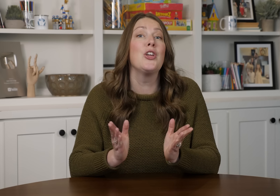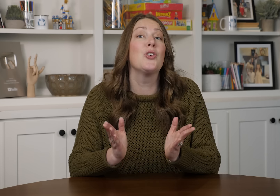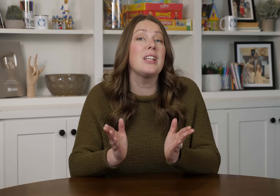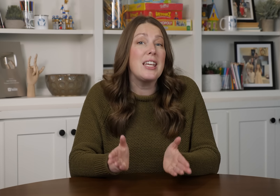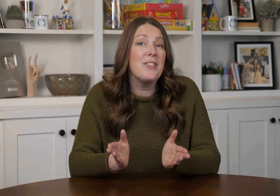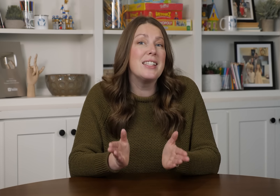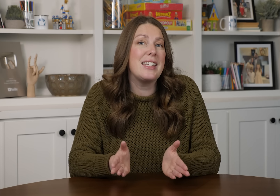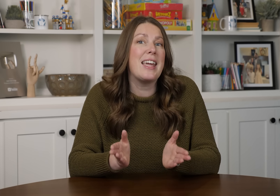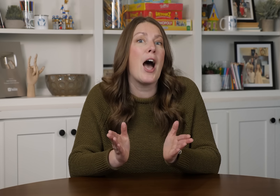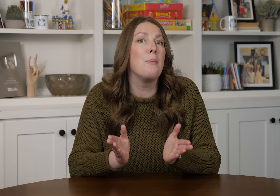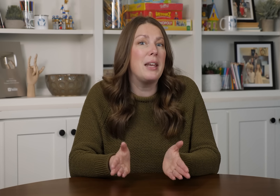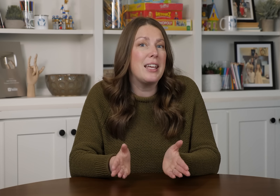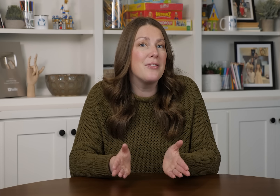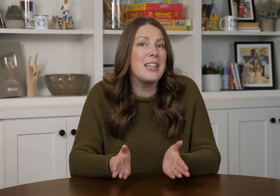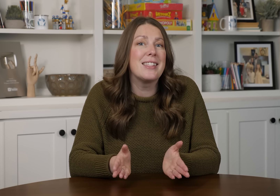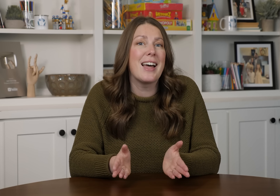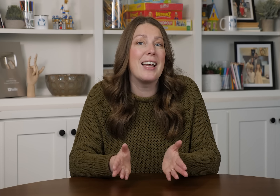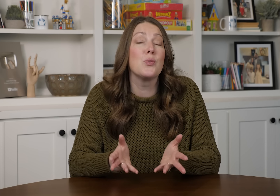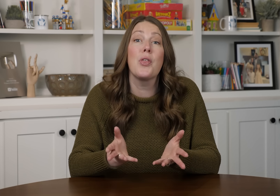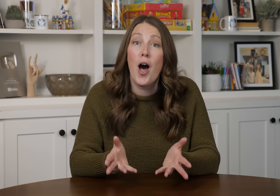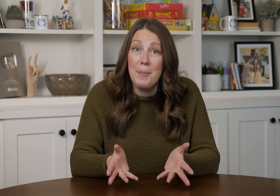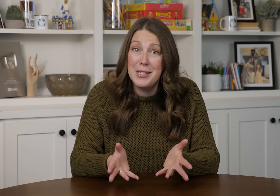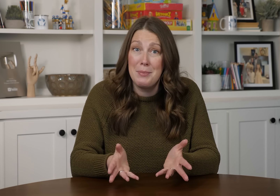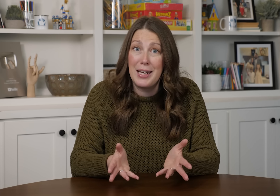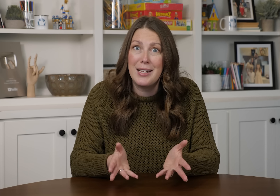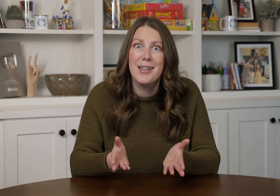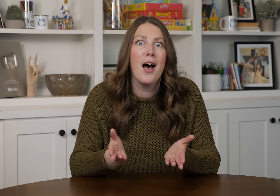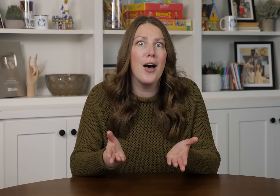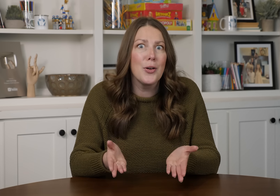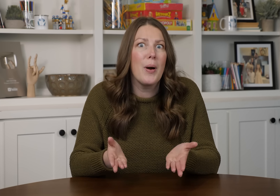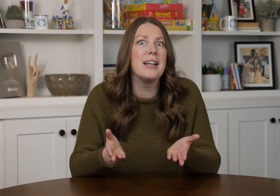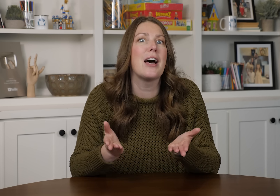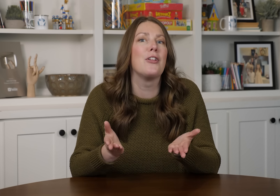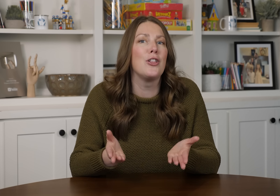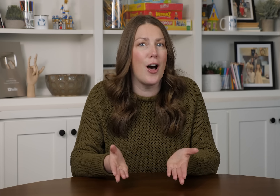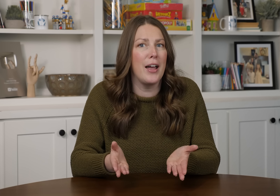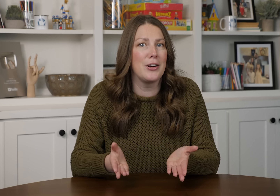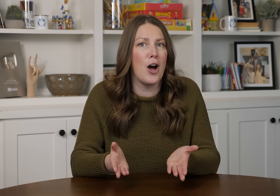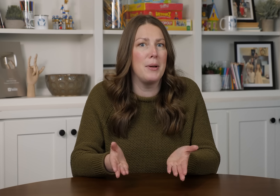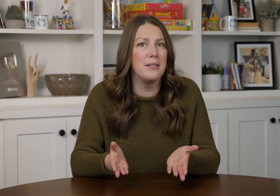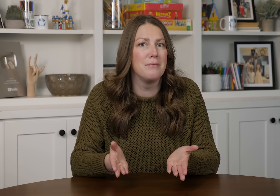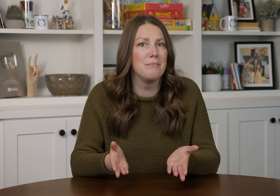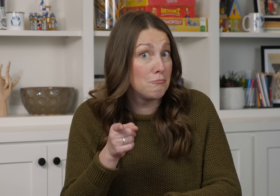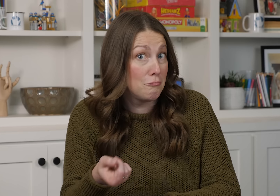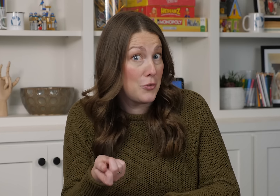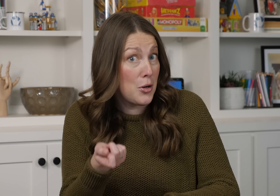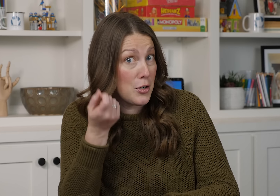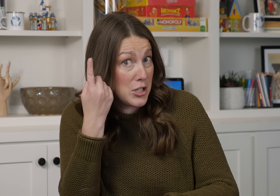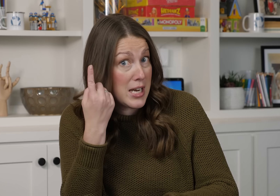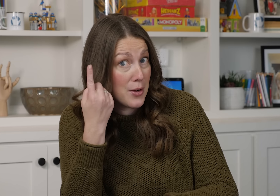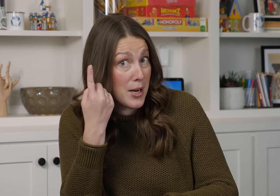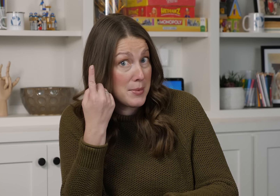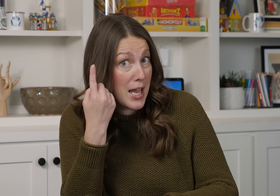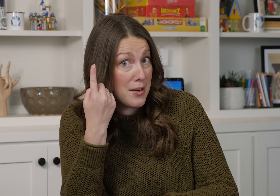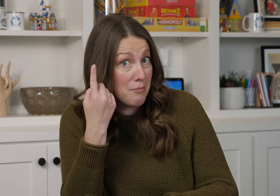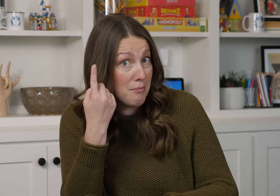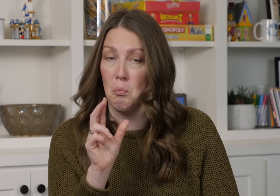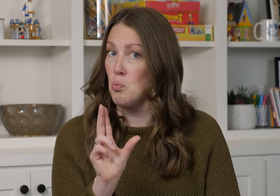You'll even see how many of these signs with opposite meanings otherwise have a lot in common You understand what I'm saying